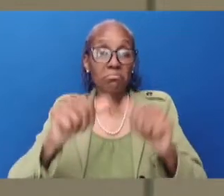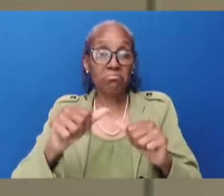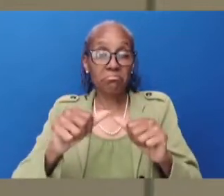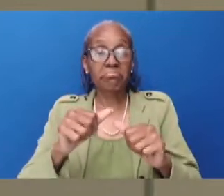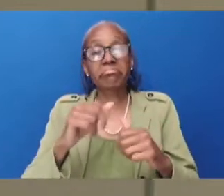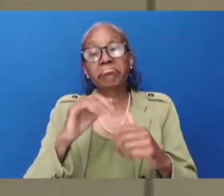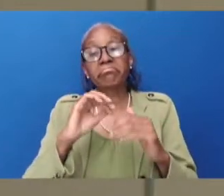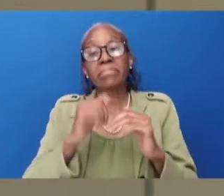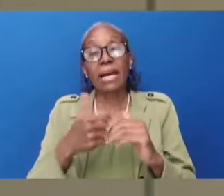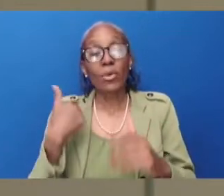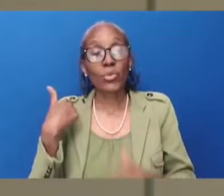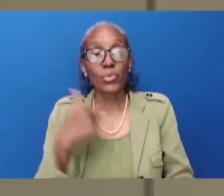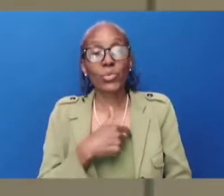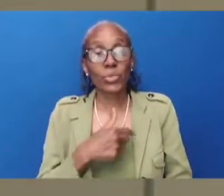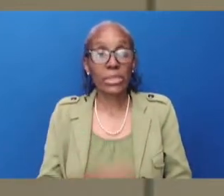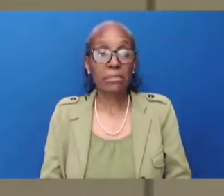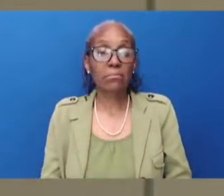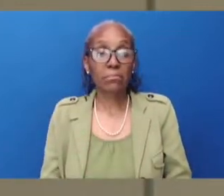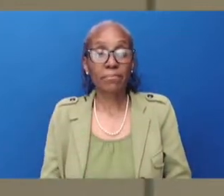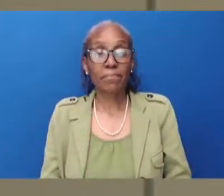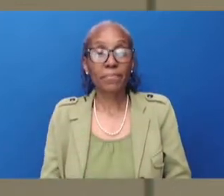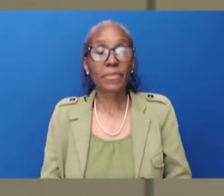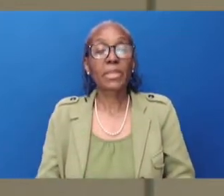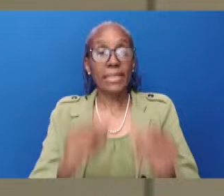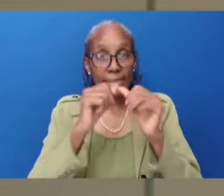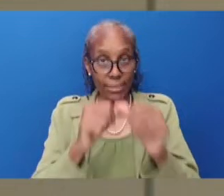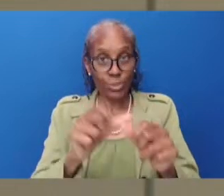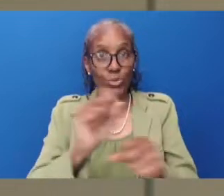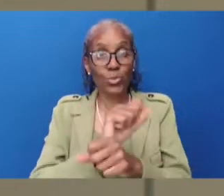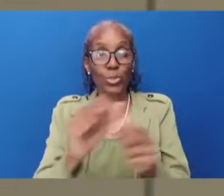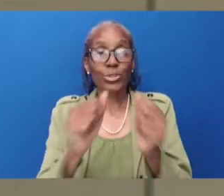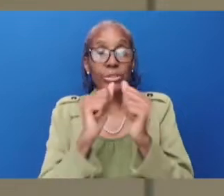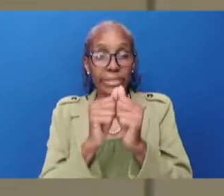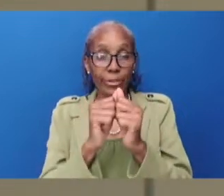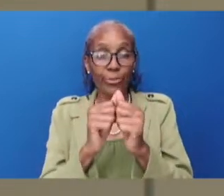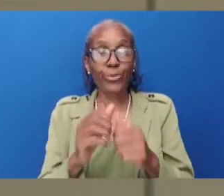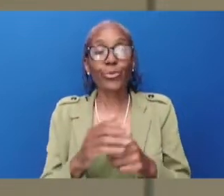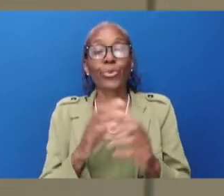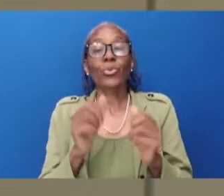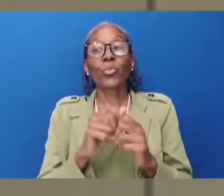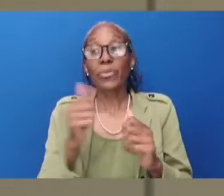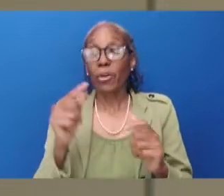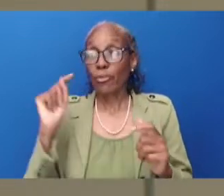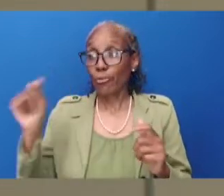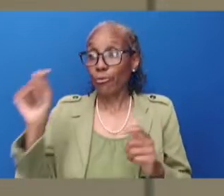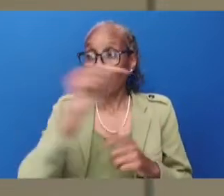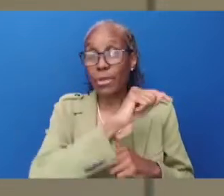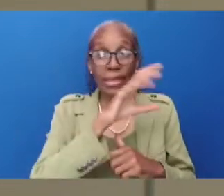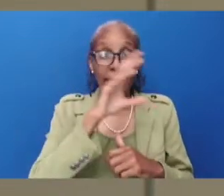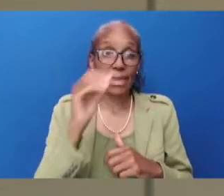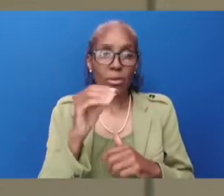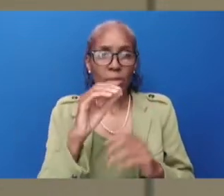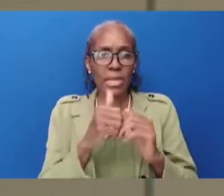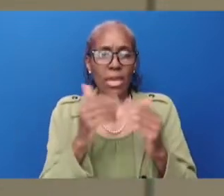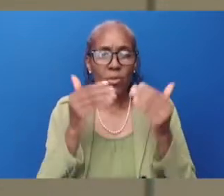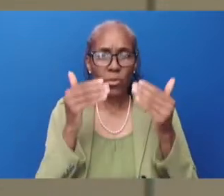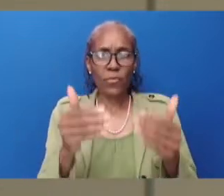AND HOW DO WE DEAL WITH IT THE